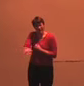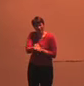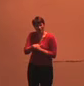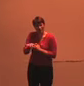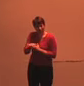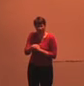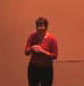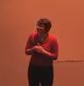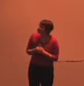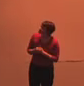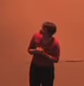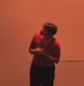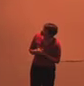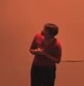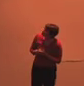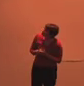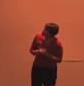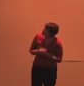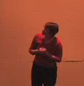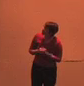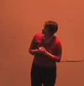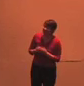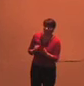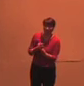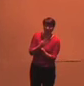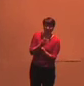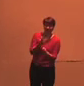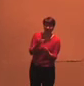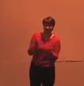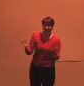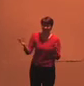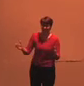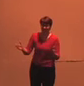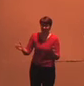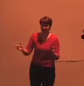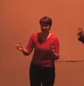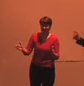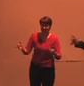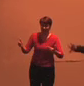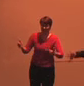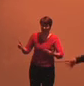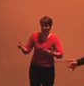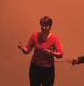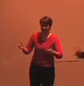And inside of this big box, you will see some covering.